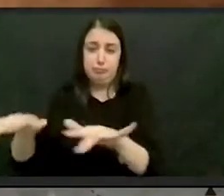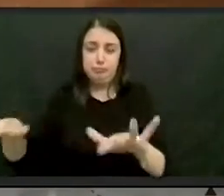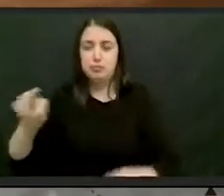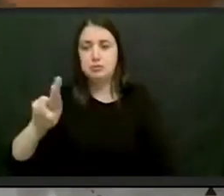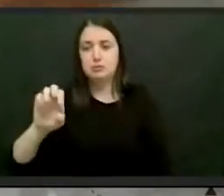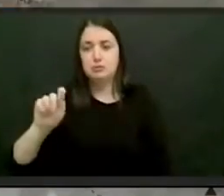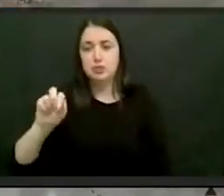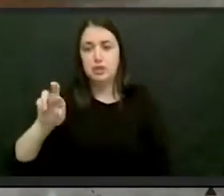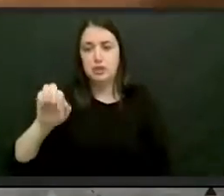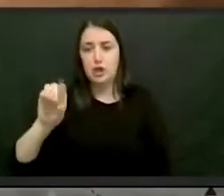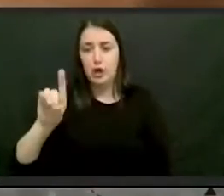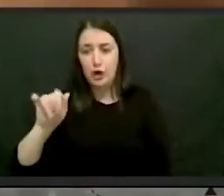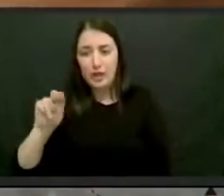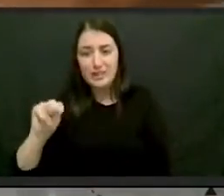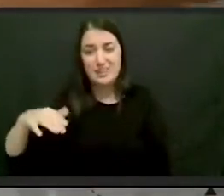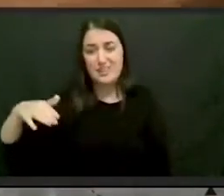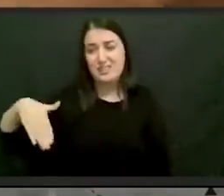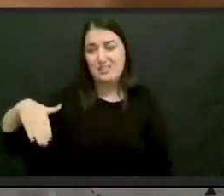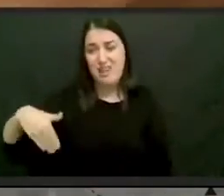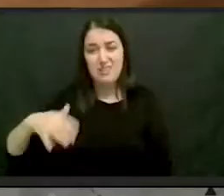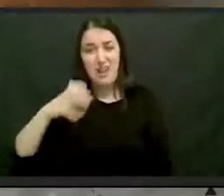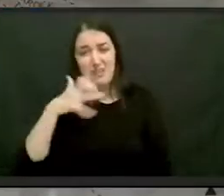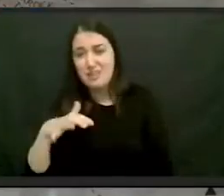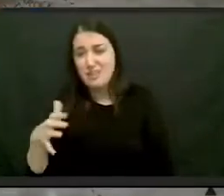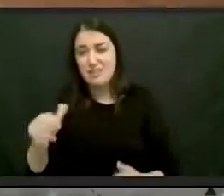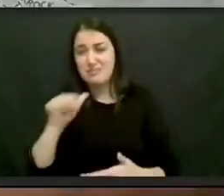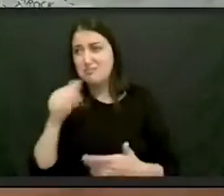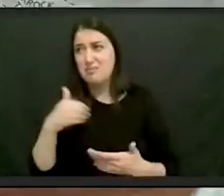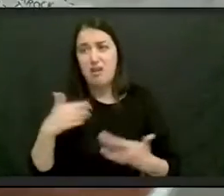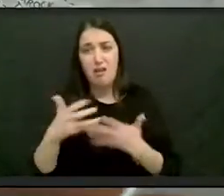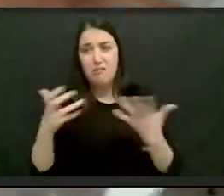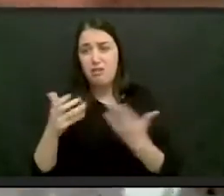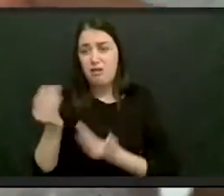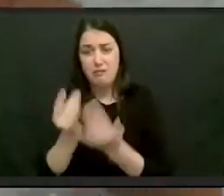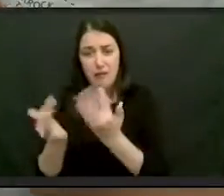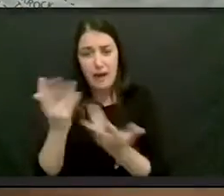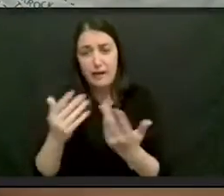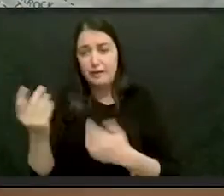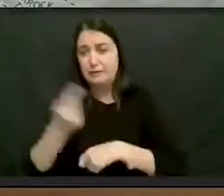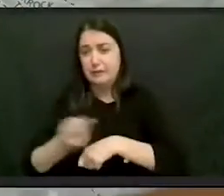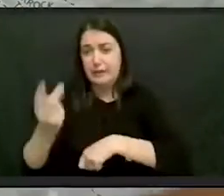growth in several, several days. We're gonna continue to monitor that but it does catch everyone's eye because it's a